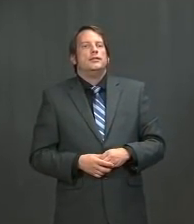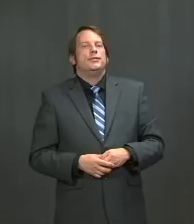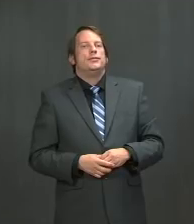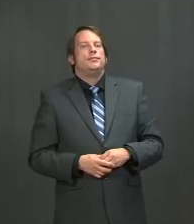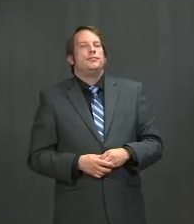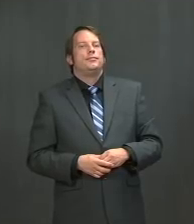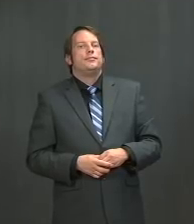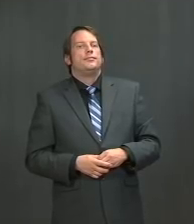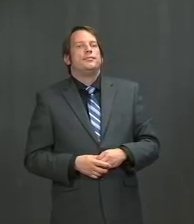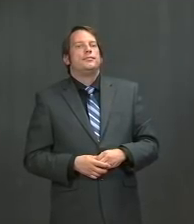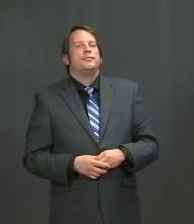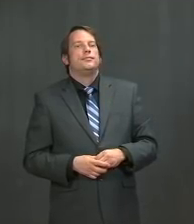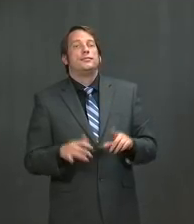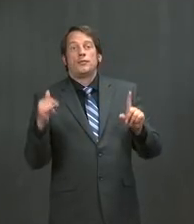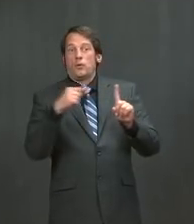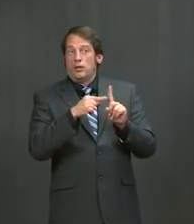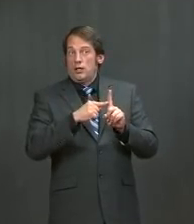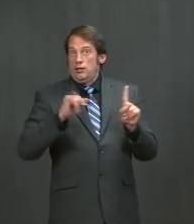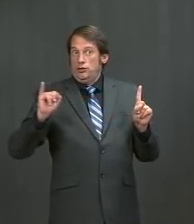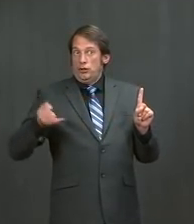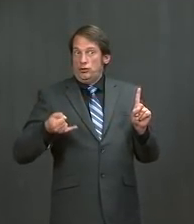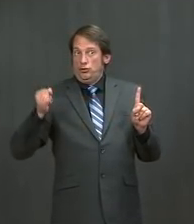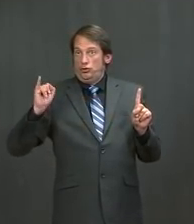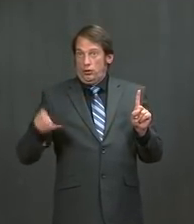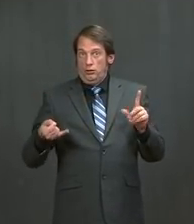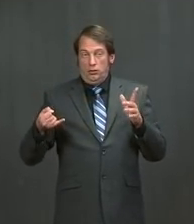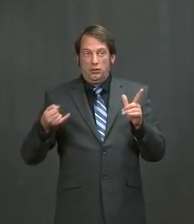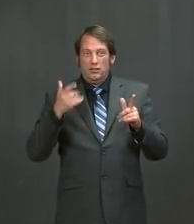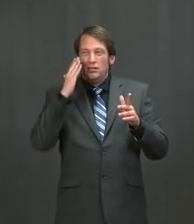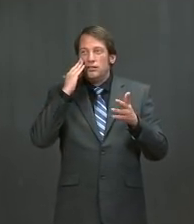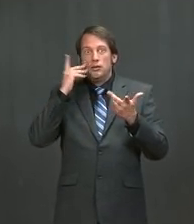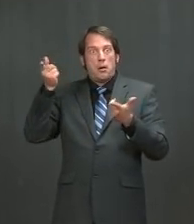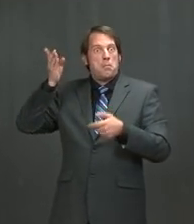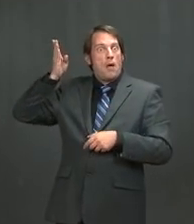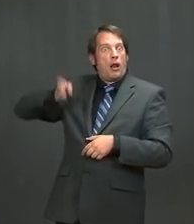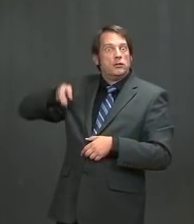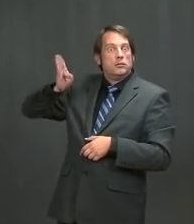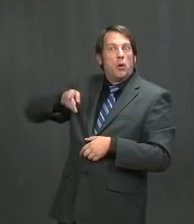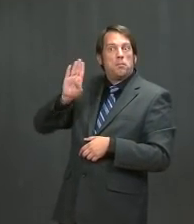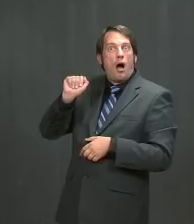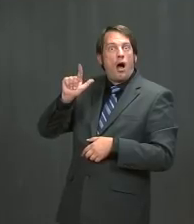not too far away. Of course, we saw what happened, you know, last week and over the weekend where there was a mix-up